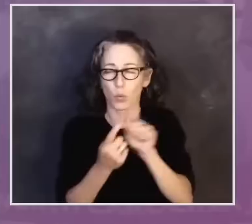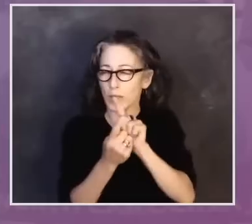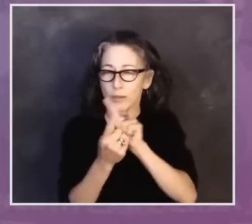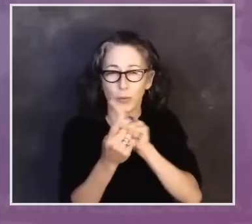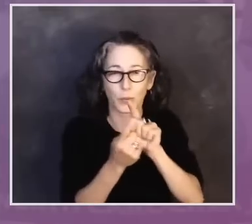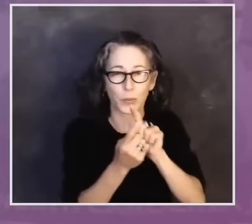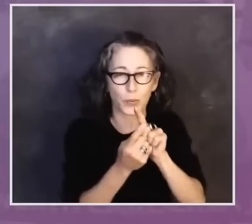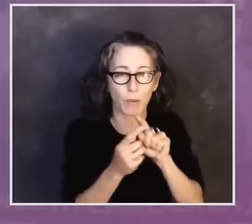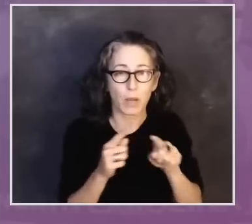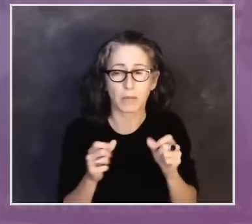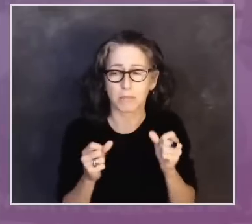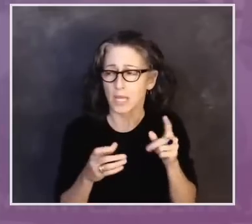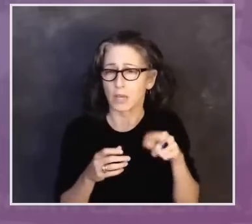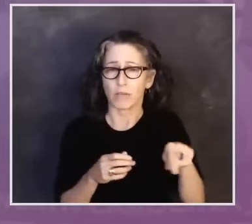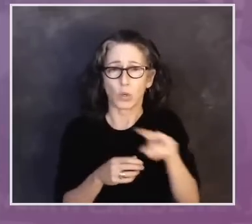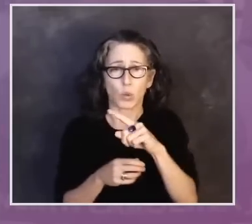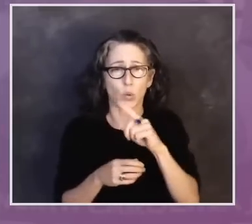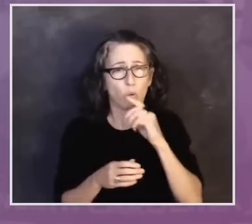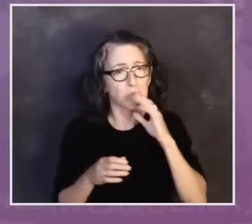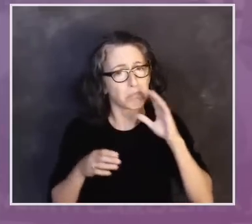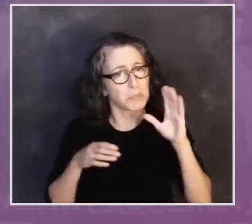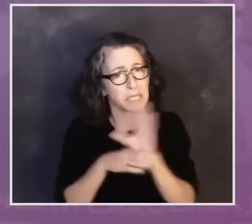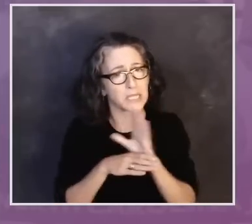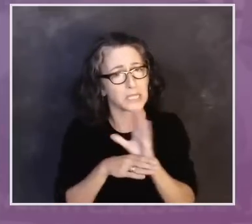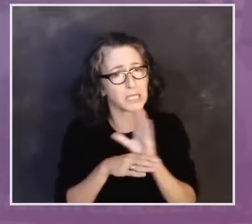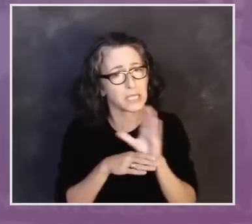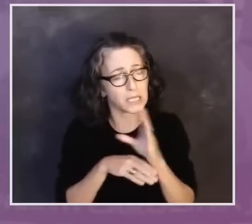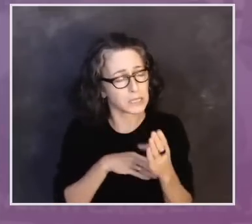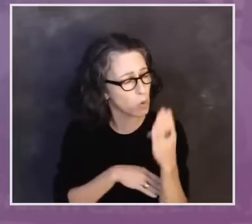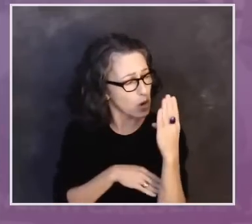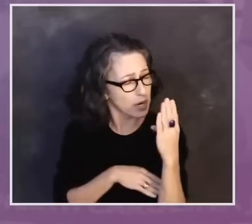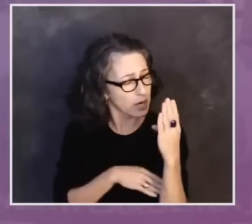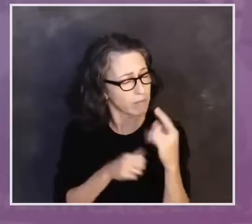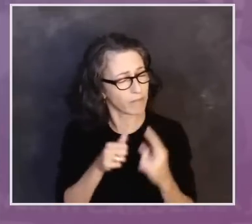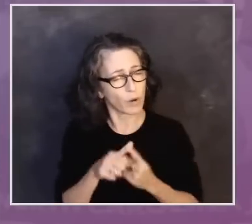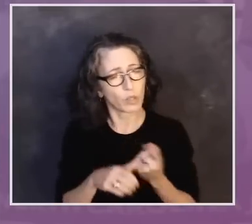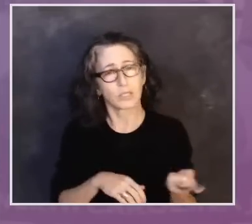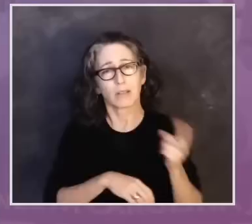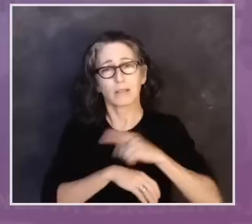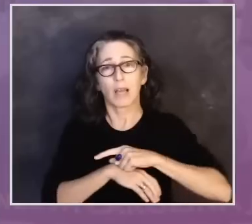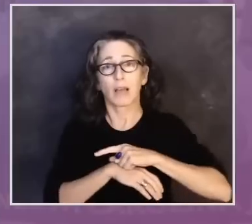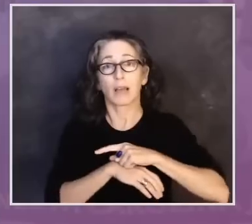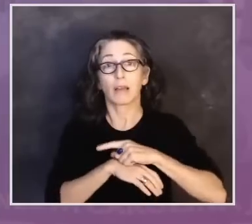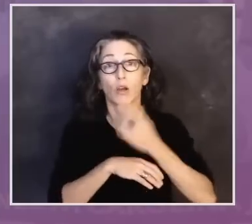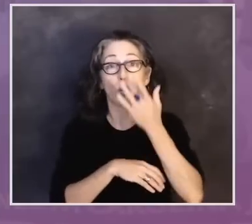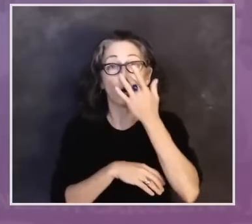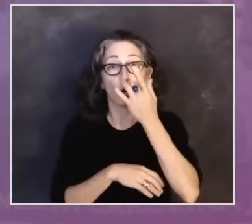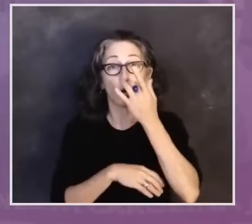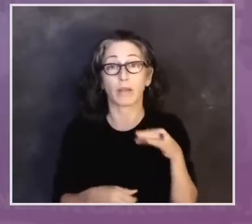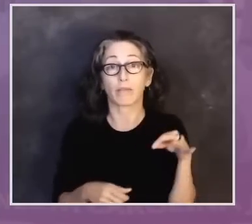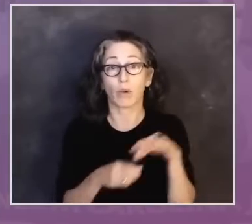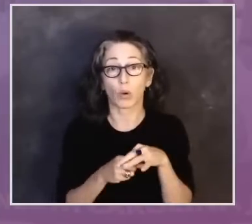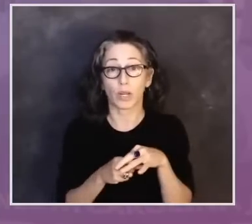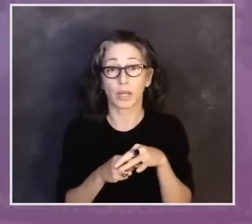HARRIS. I WANTED TO BE WITH YOU IN PERSON, BUT IT SEEMS LIKE A LOT OF YOU WERE SO BUSY